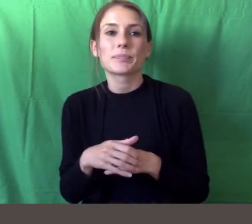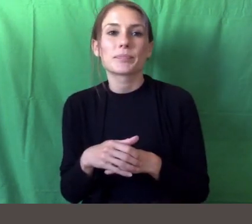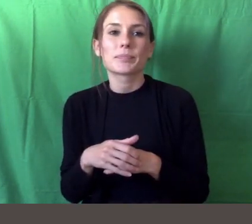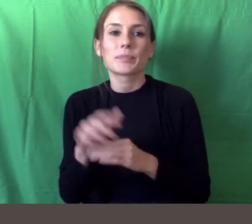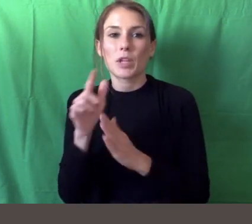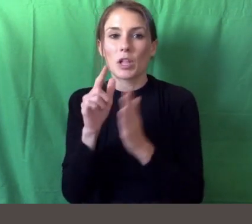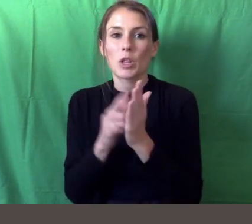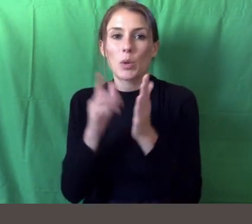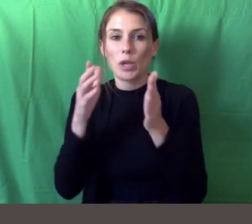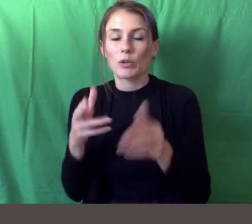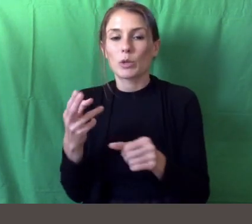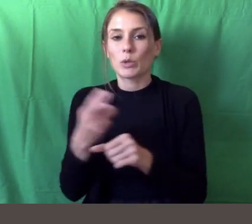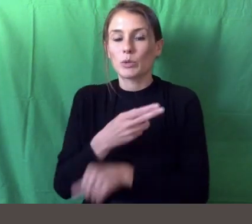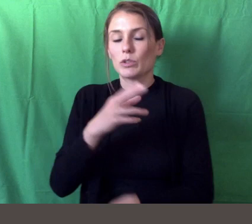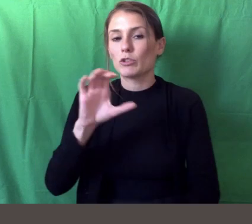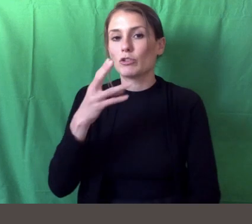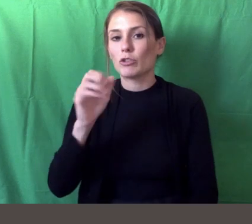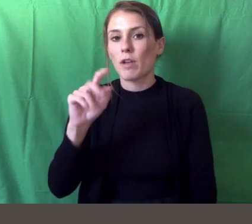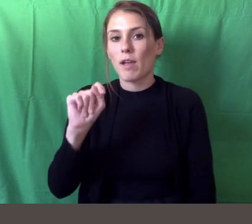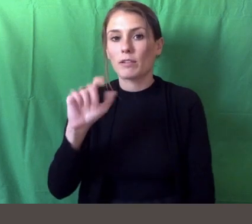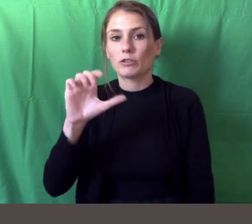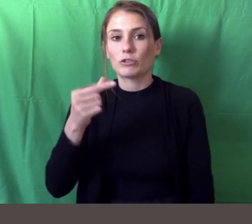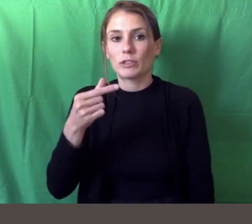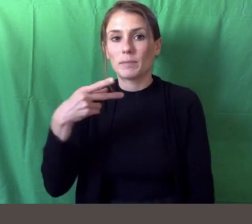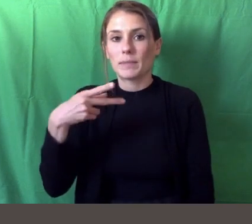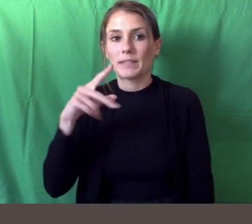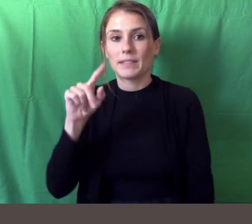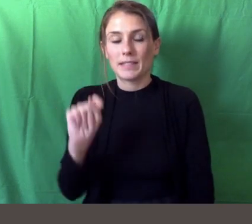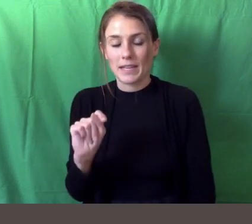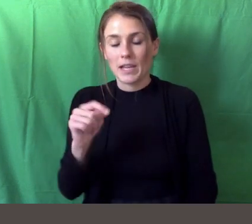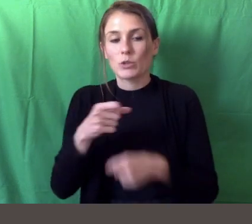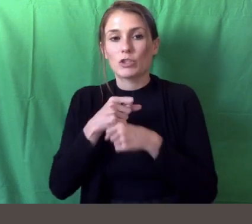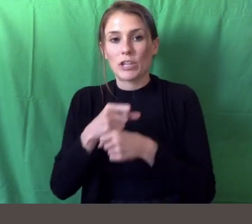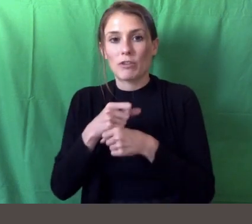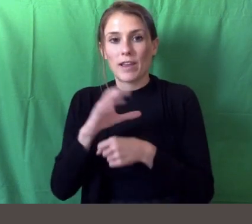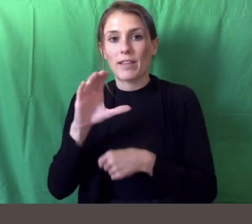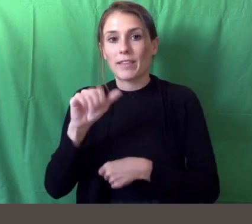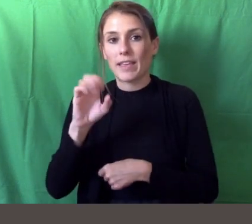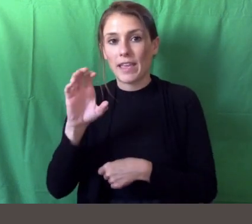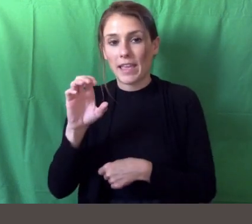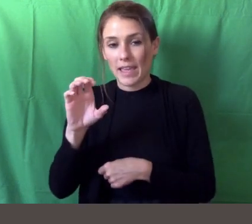And there's also an attorney who used ChatGPT to generate a case for him, and it cited many